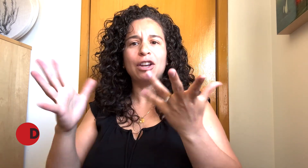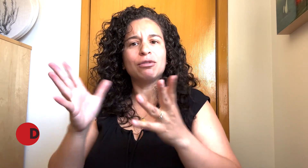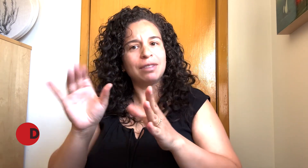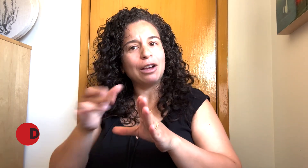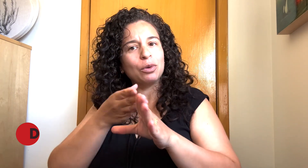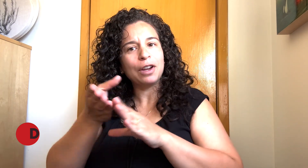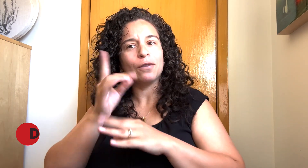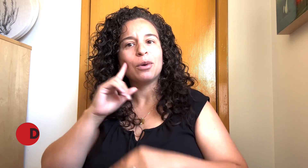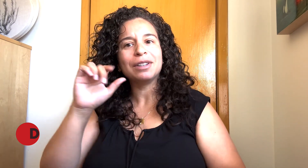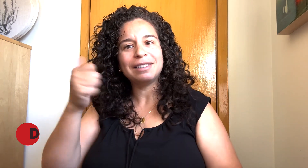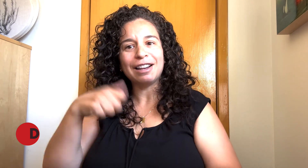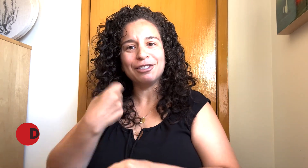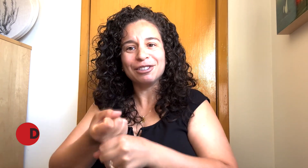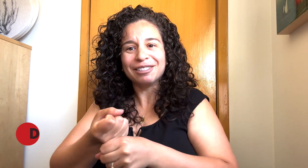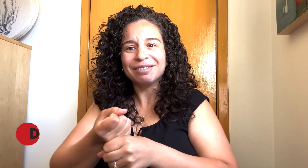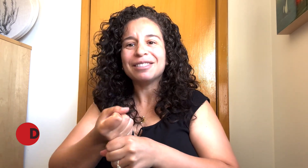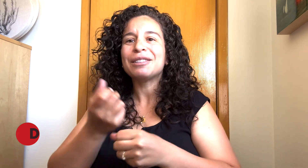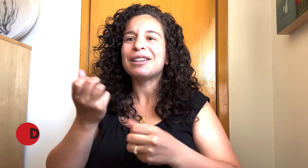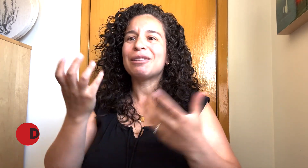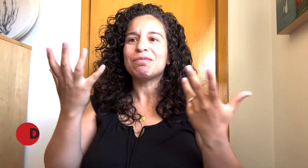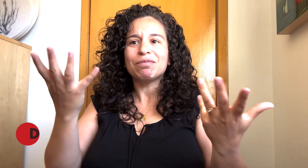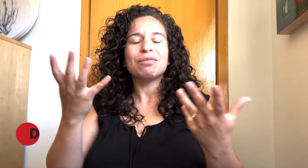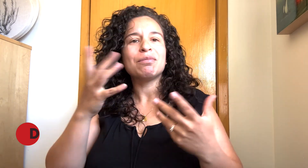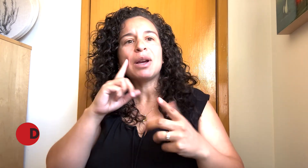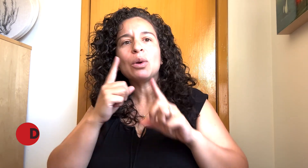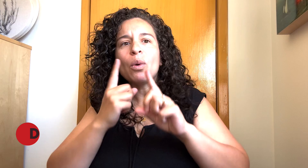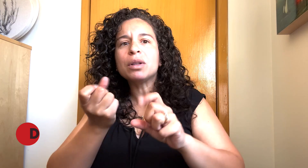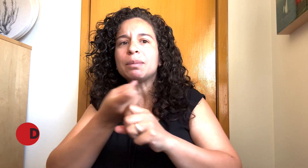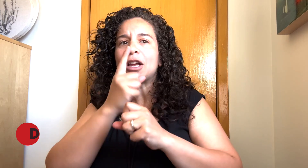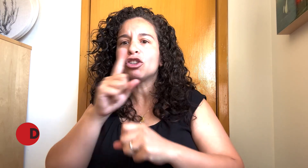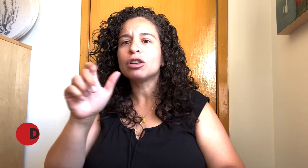I have been in the field for 10 years. I am an ally,